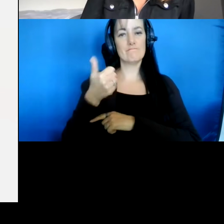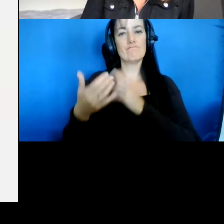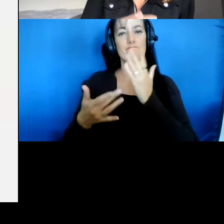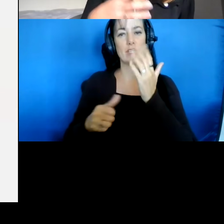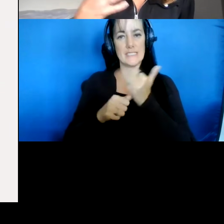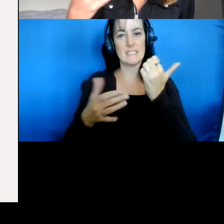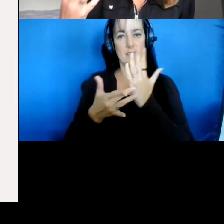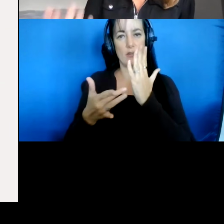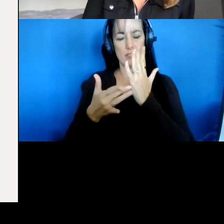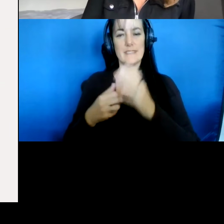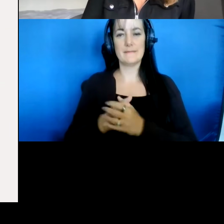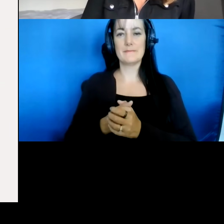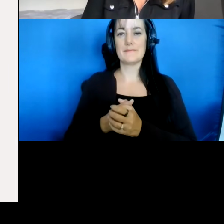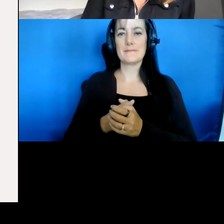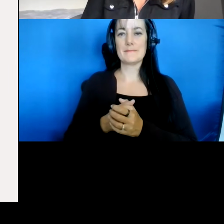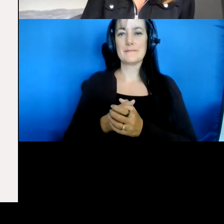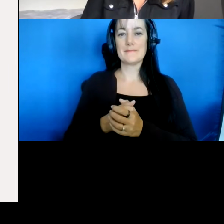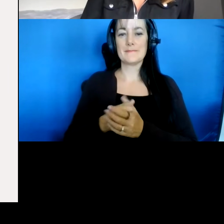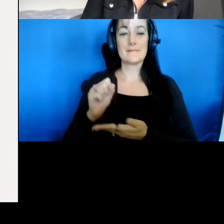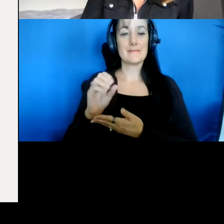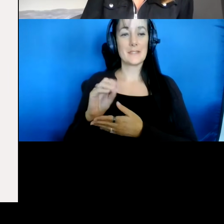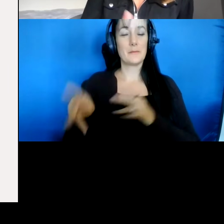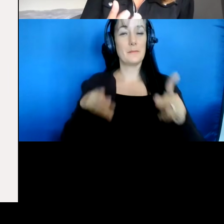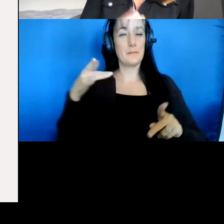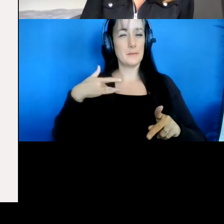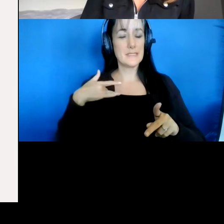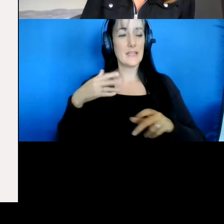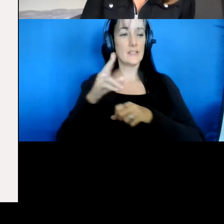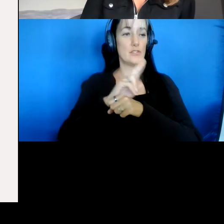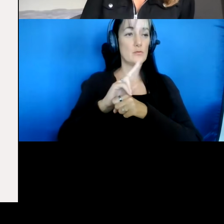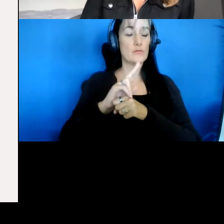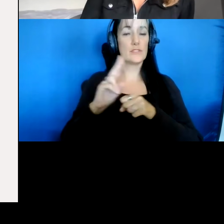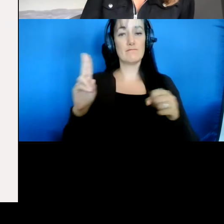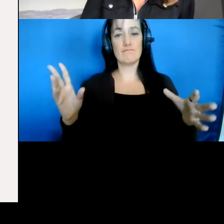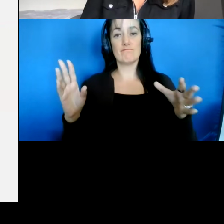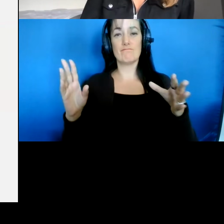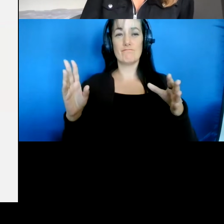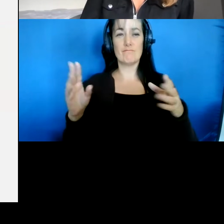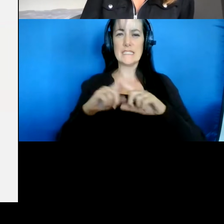So, people use a combination of different things. Actually, when it comes to user research